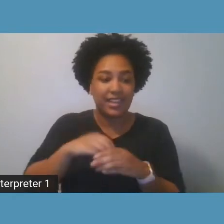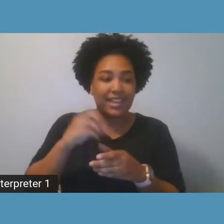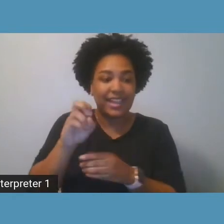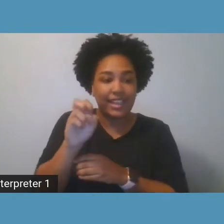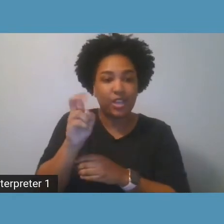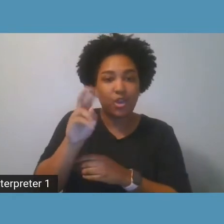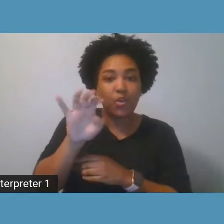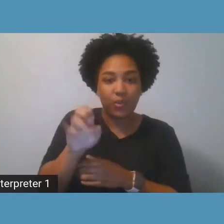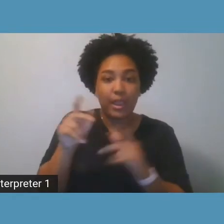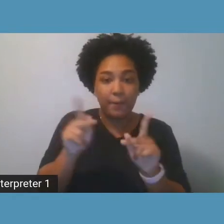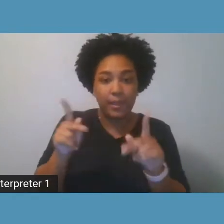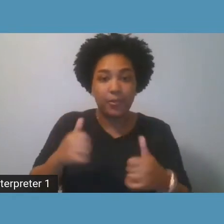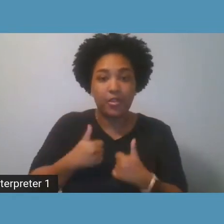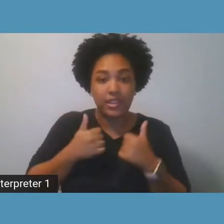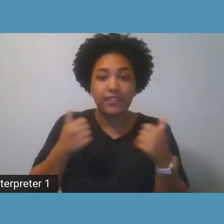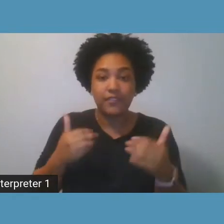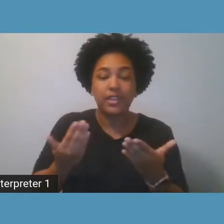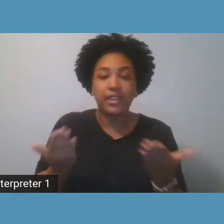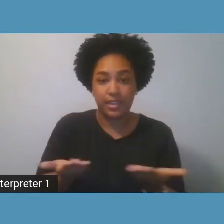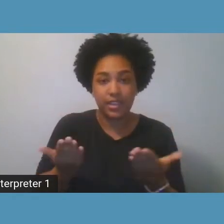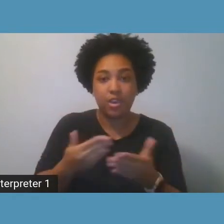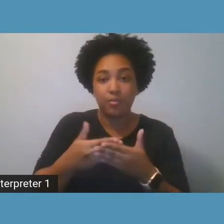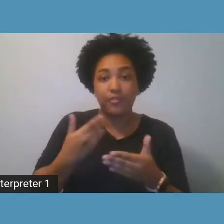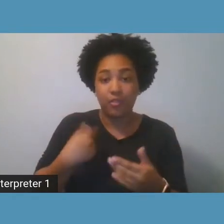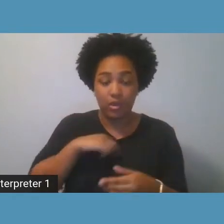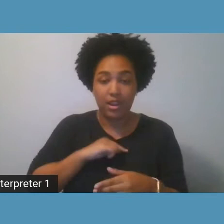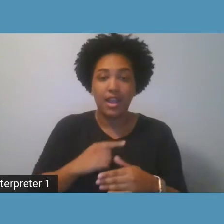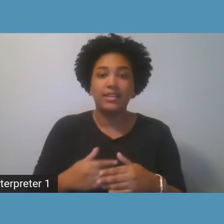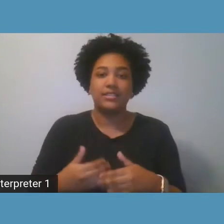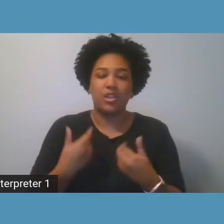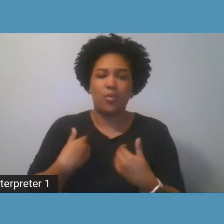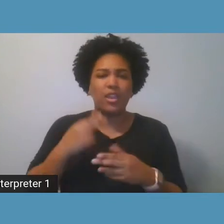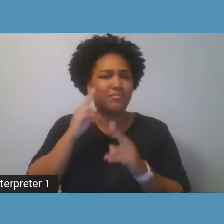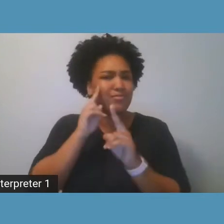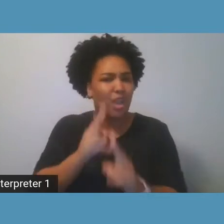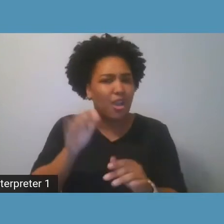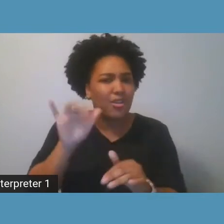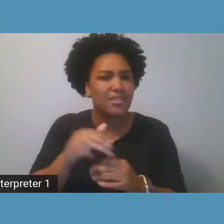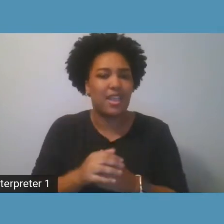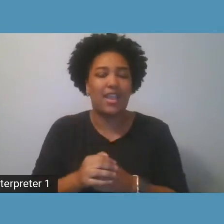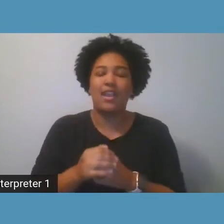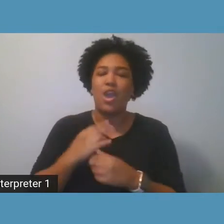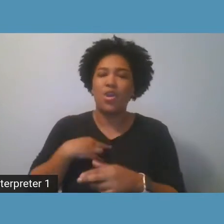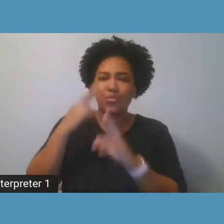Confederacy. Wherever we are each of us are located, let us acknowledge all Indigenous nations